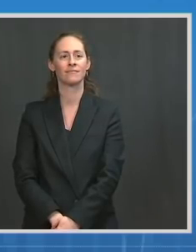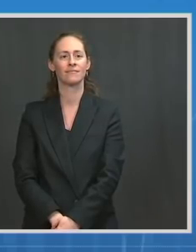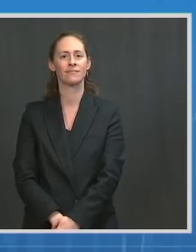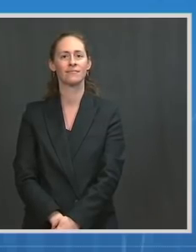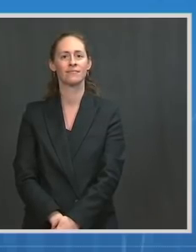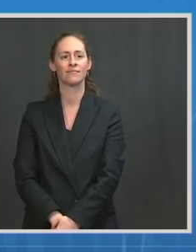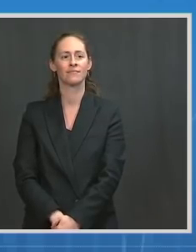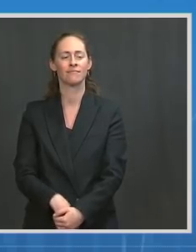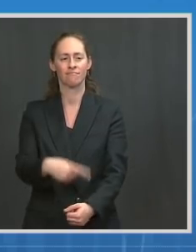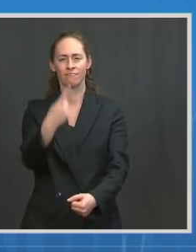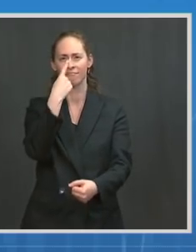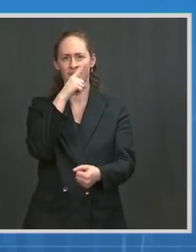Tamara Keith, NPR.